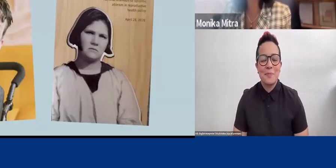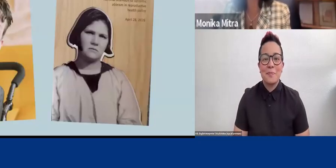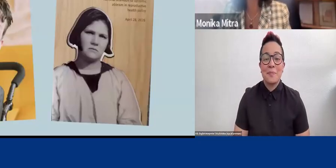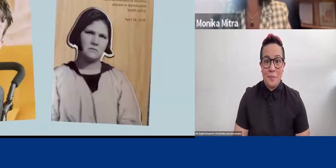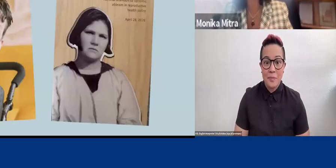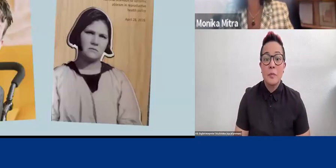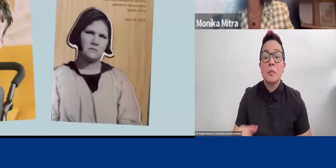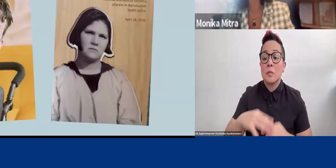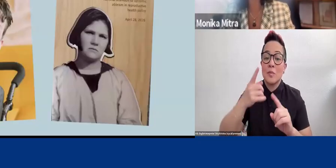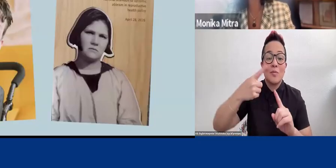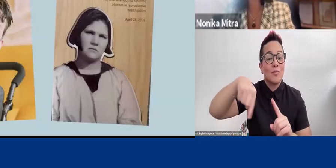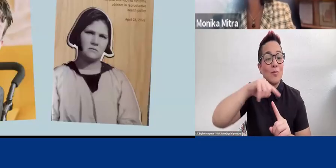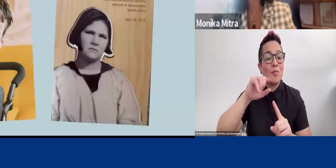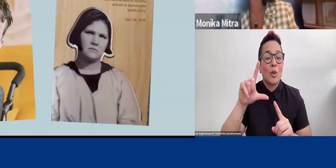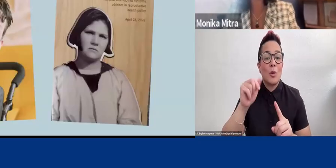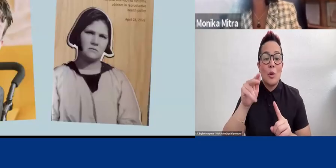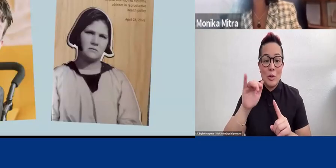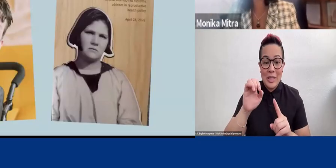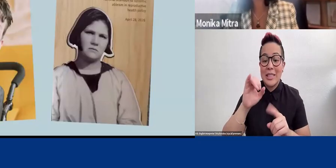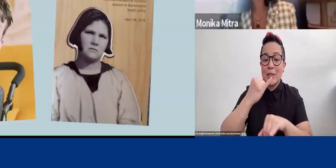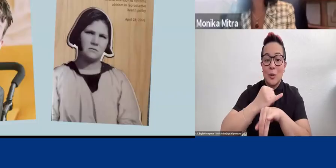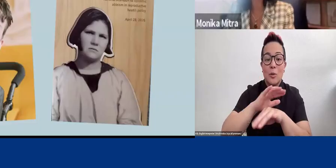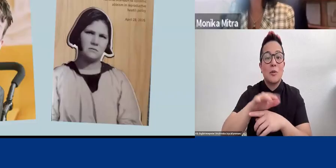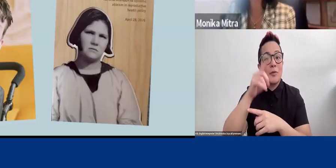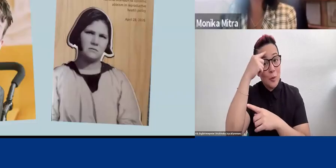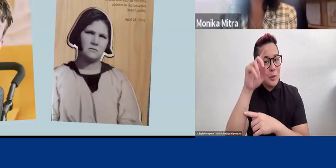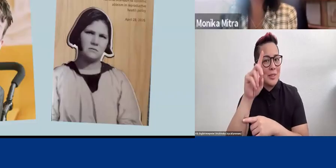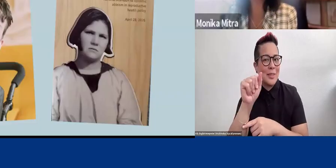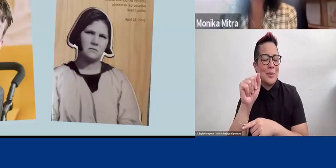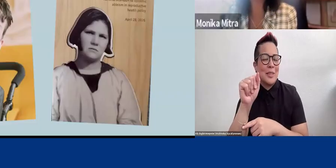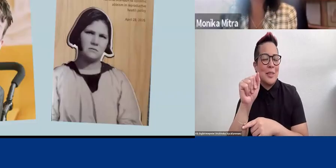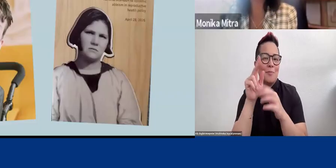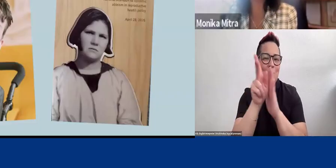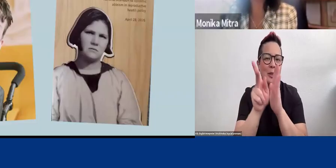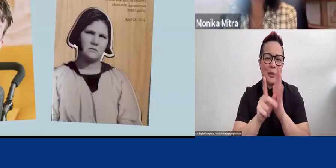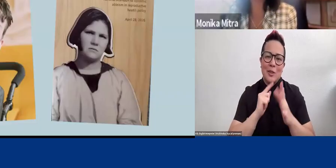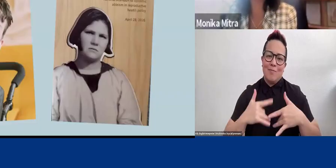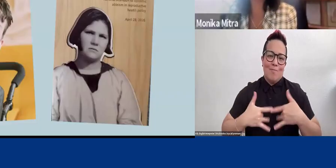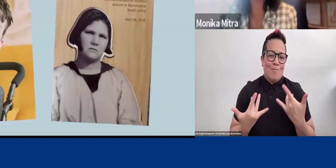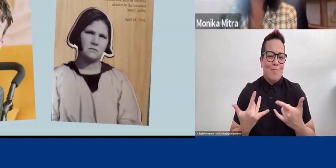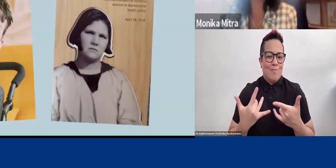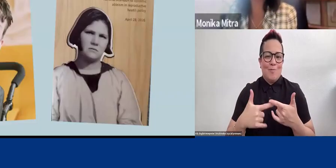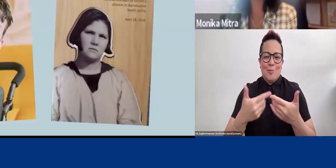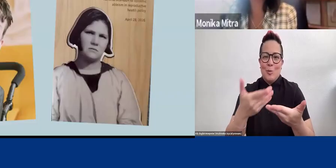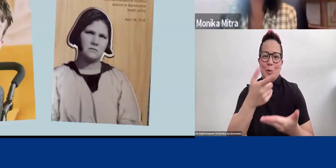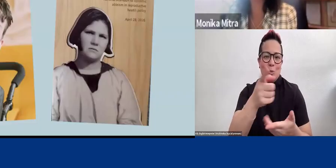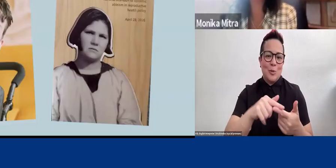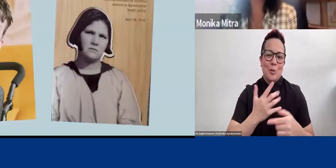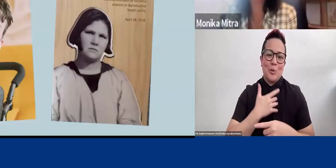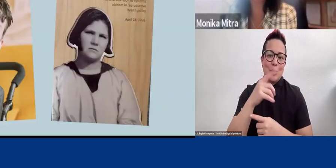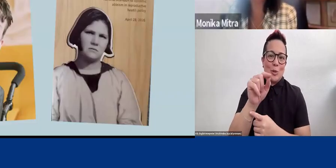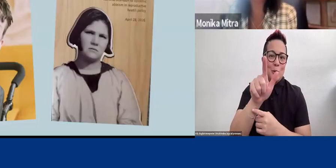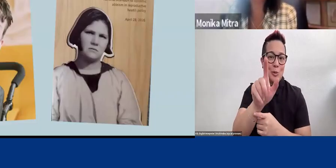the Lurie Institute for Disability Policy, I am delighted to welcome you to our 2026 Carrie Buck